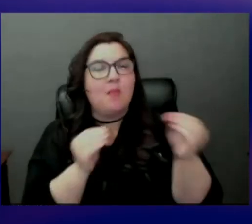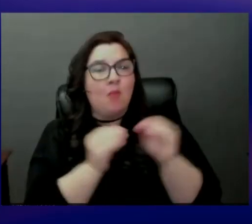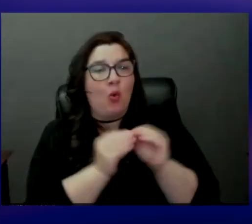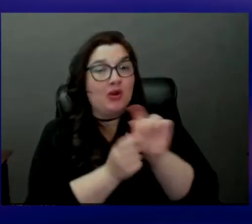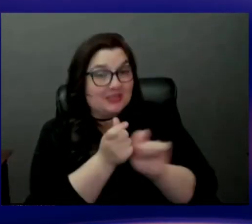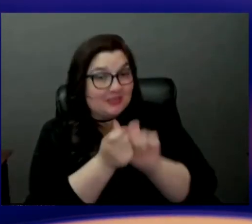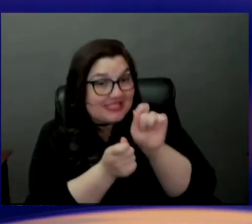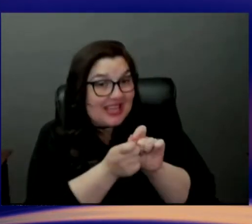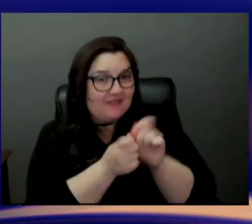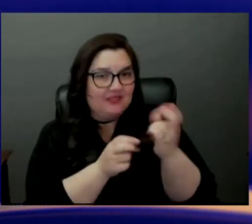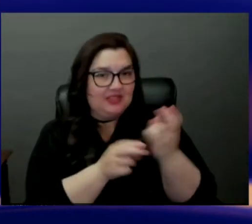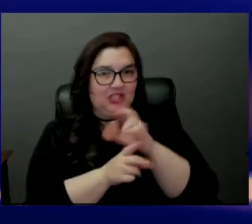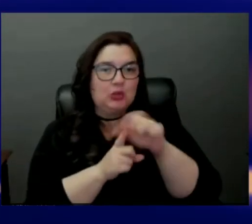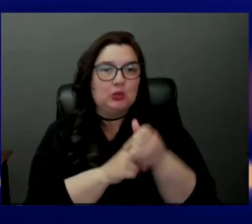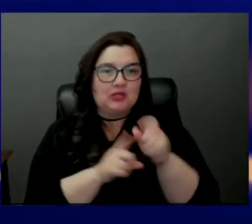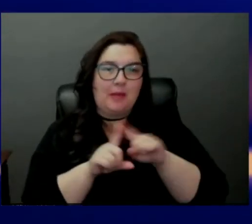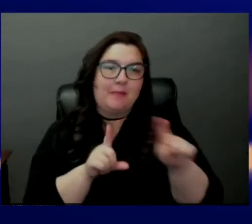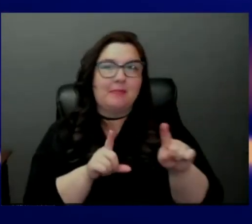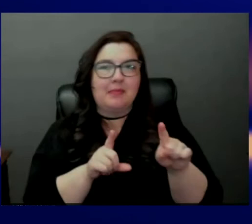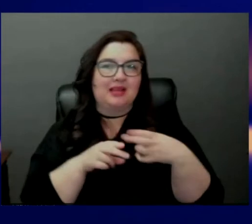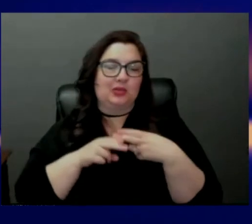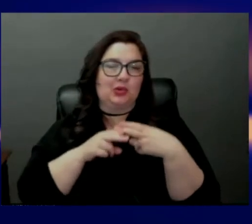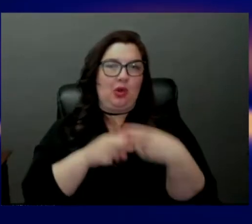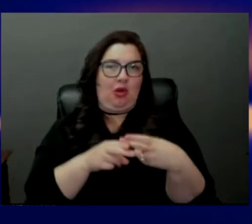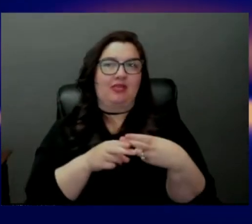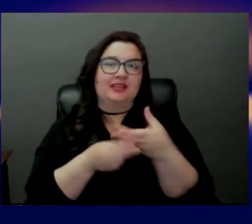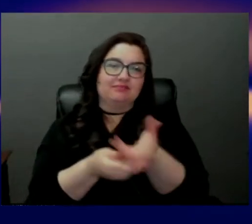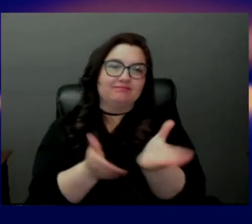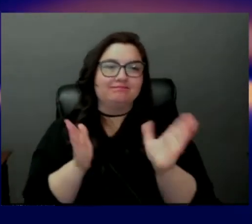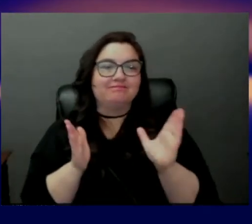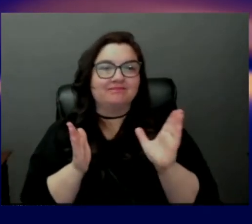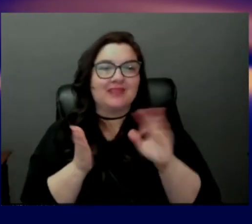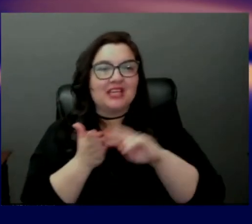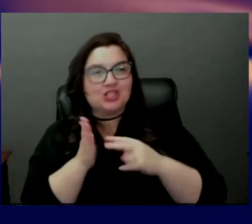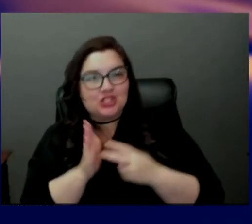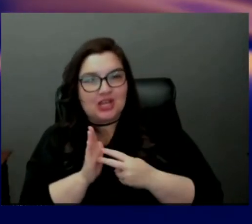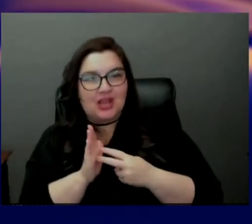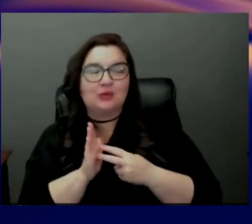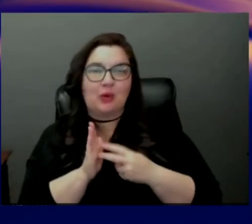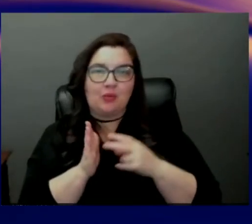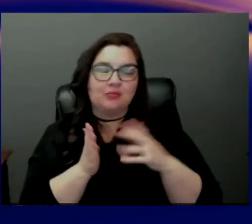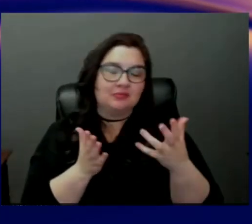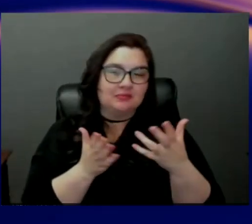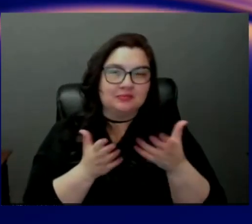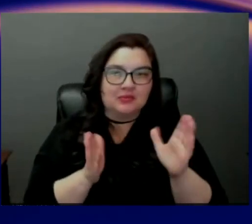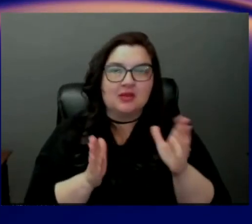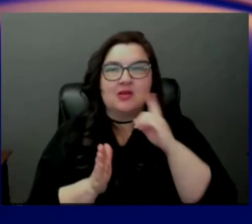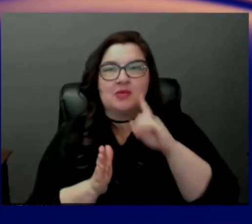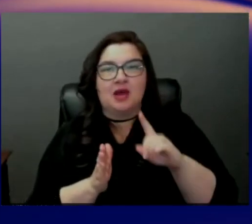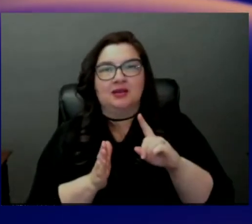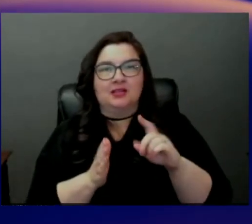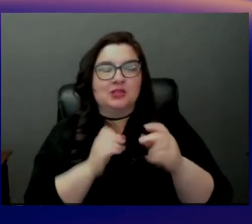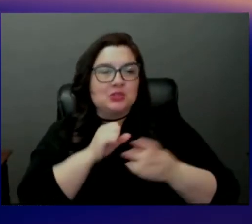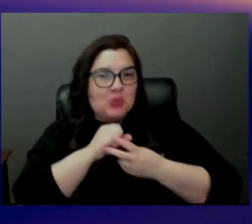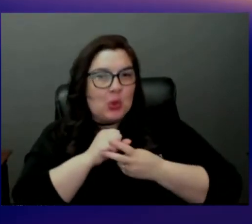but kind of call those the general purpose compute optimized memory opt by storage optimized instances.